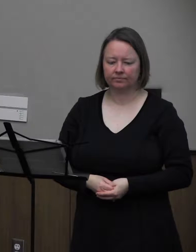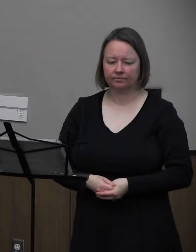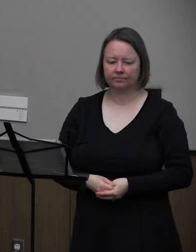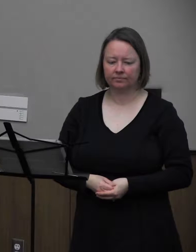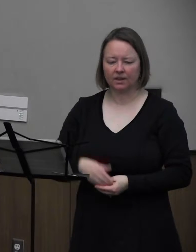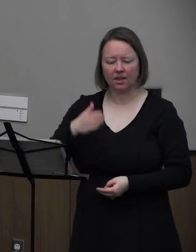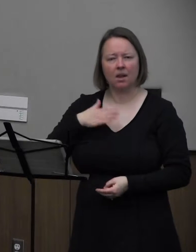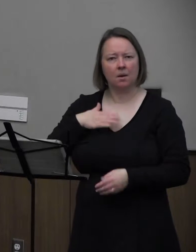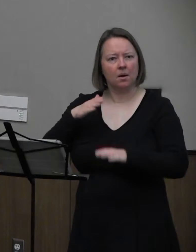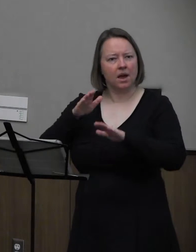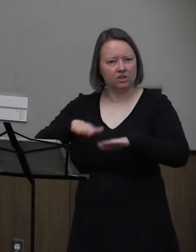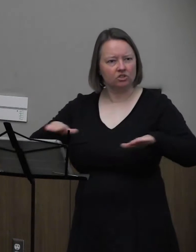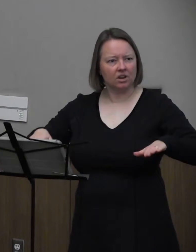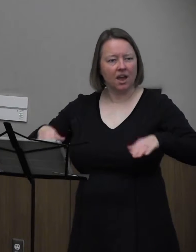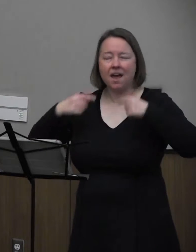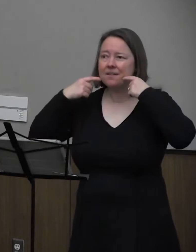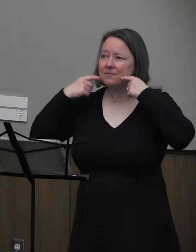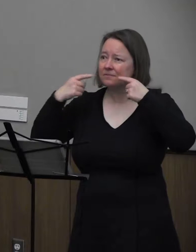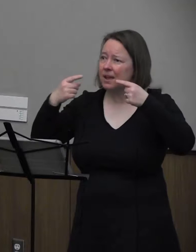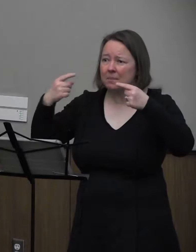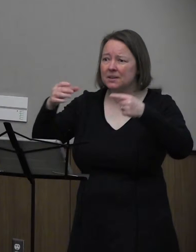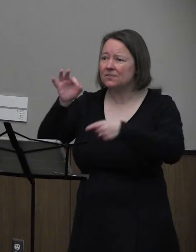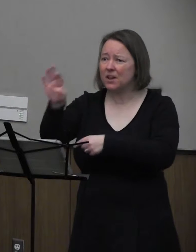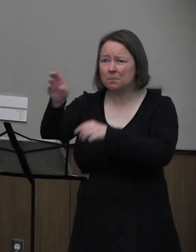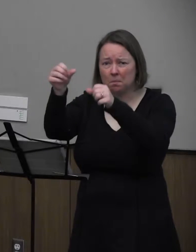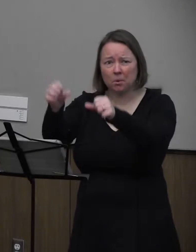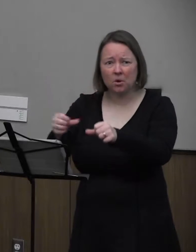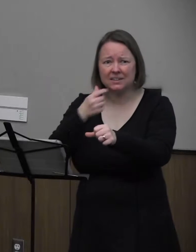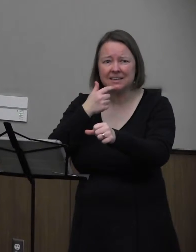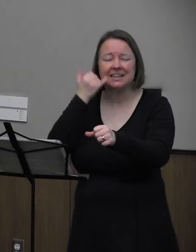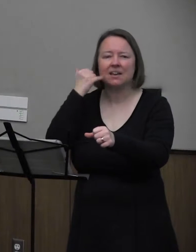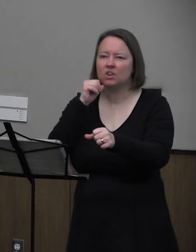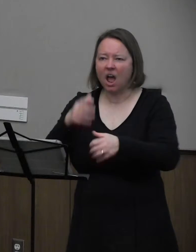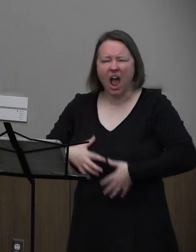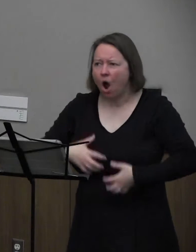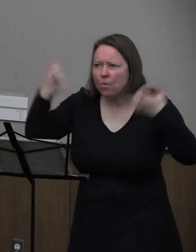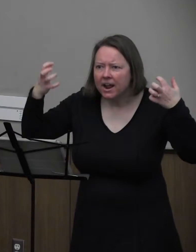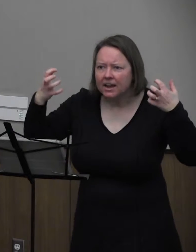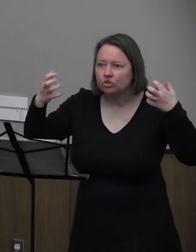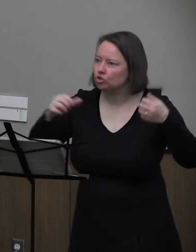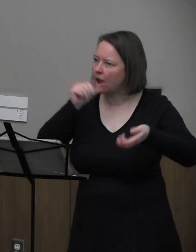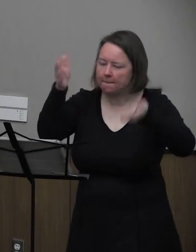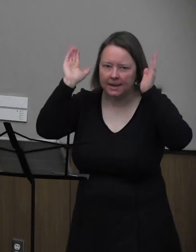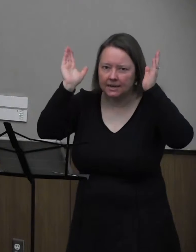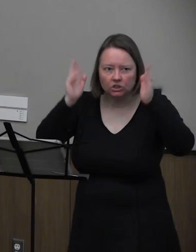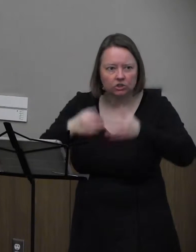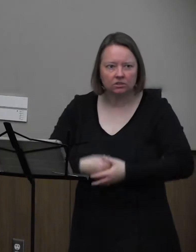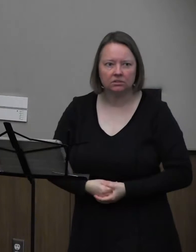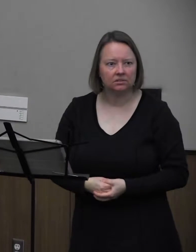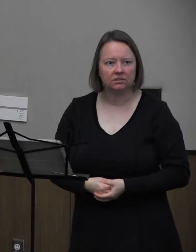"My child's famous Facebook post was 'If you're not outraged, you're not paying attention.'